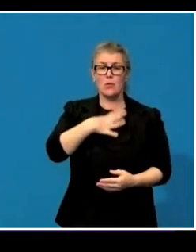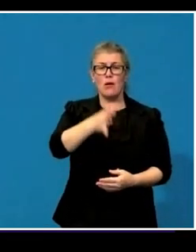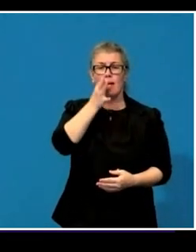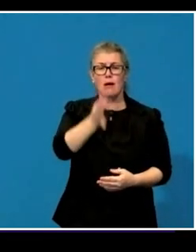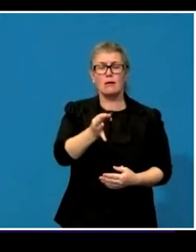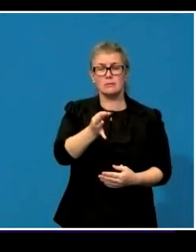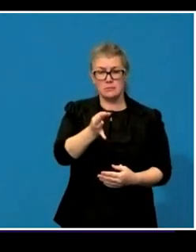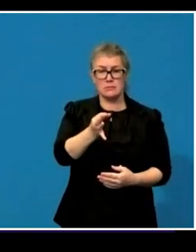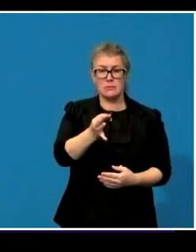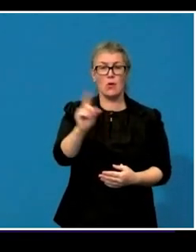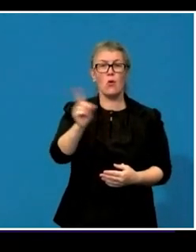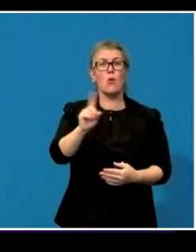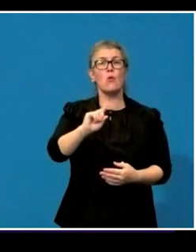would look like in a case like you have just described?